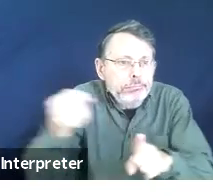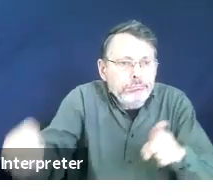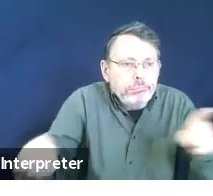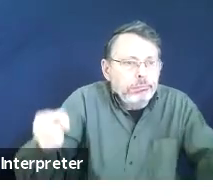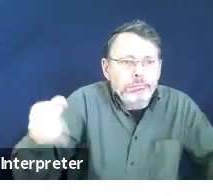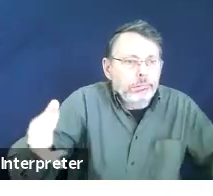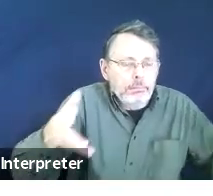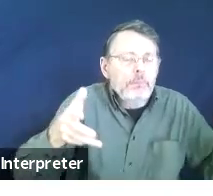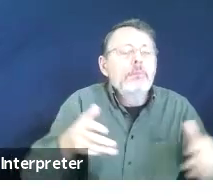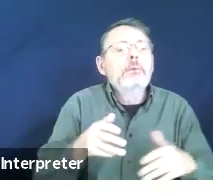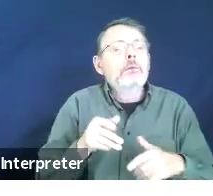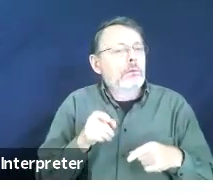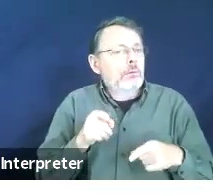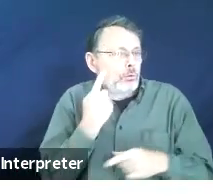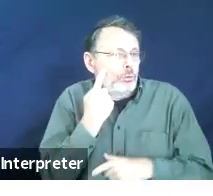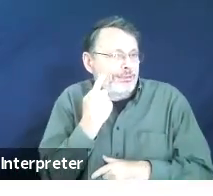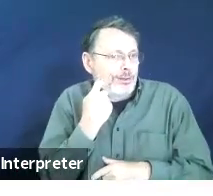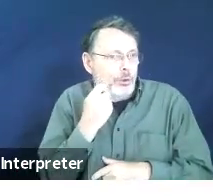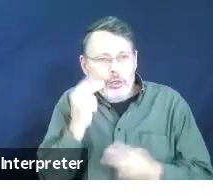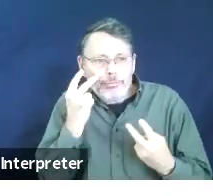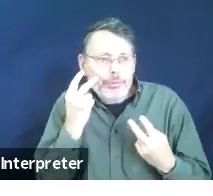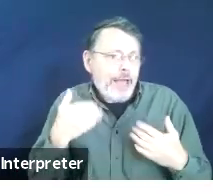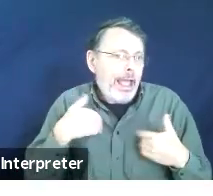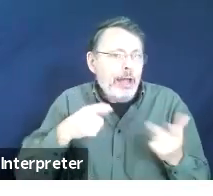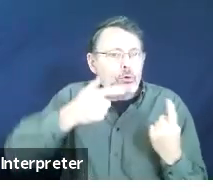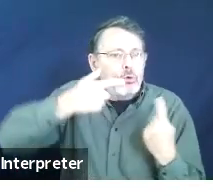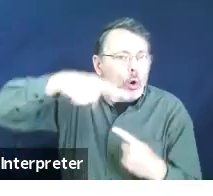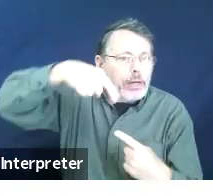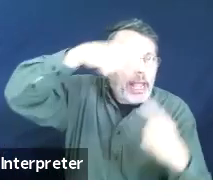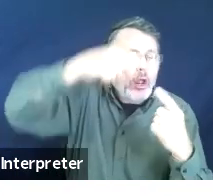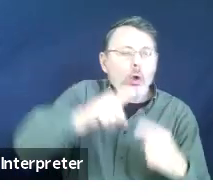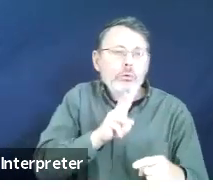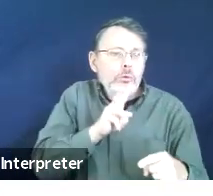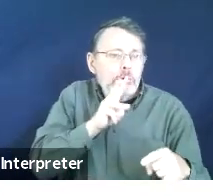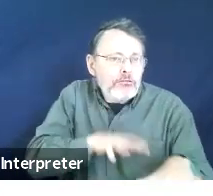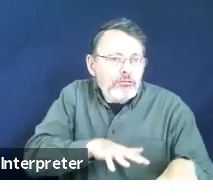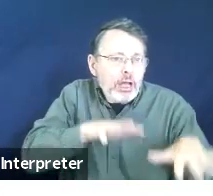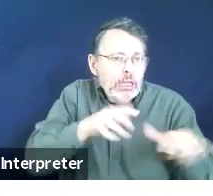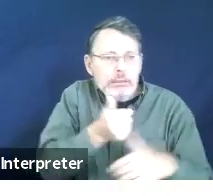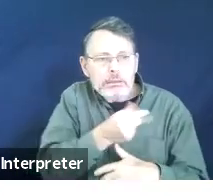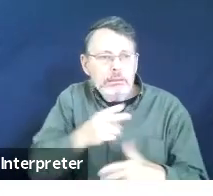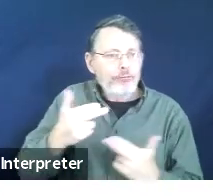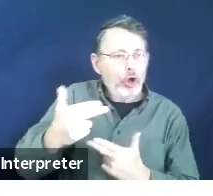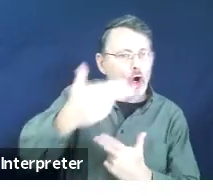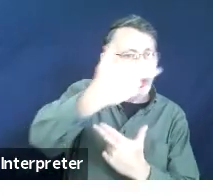little while, we have even looked at tornadoes, flooding, a couple hurricanes come through,